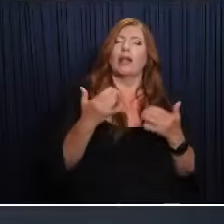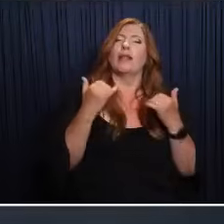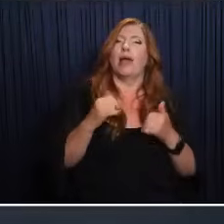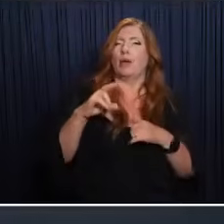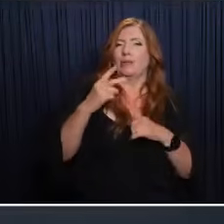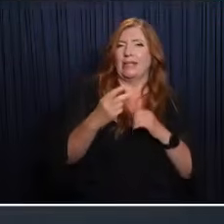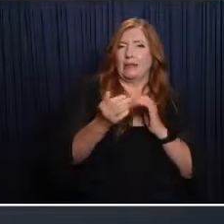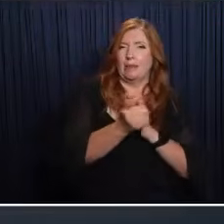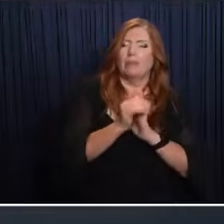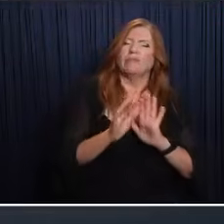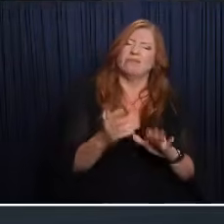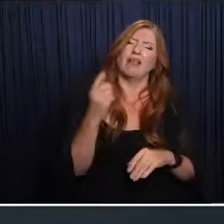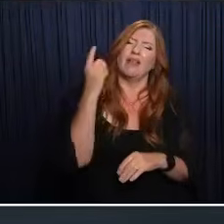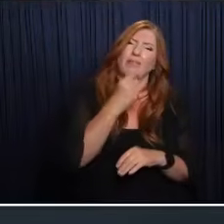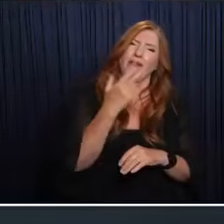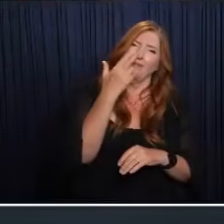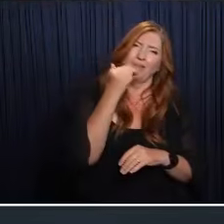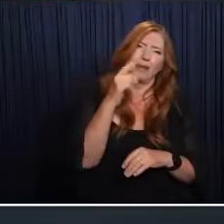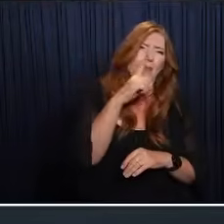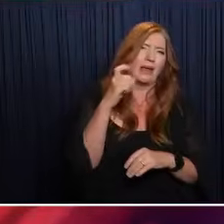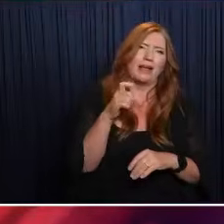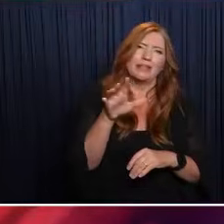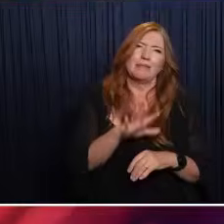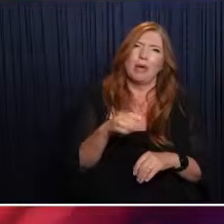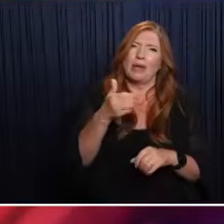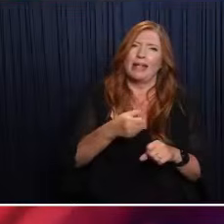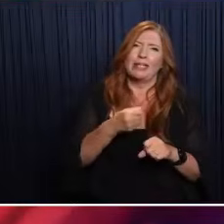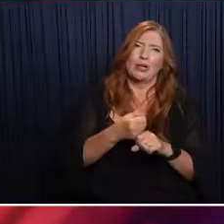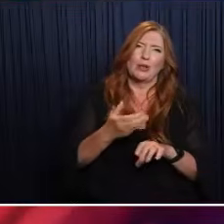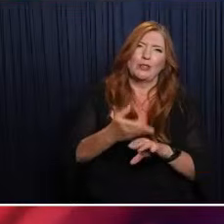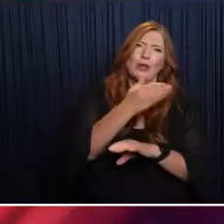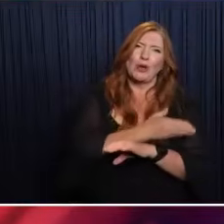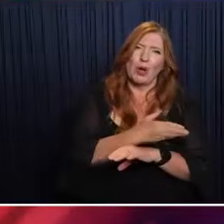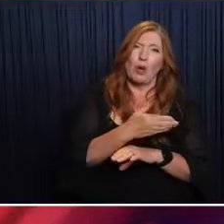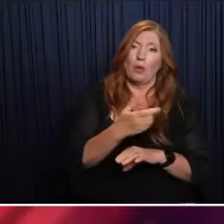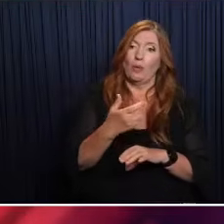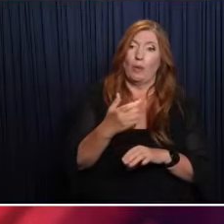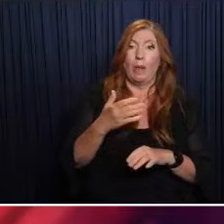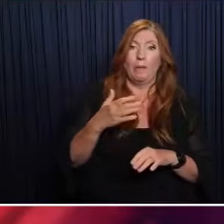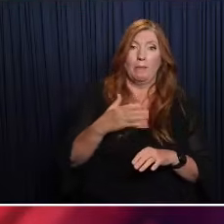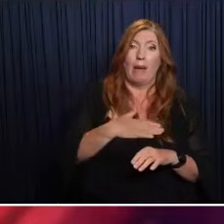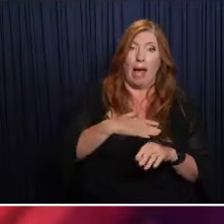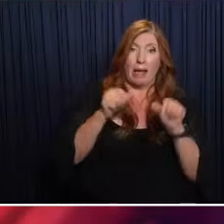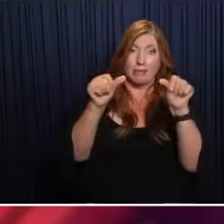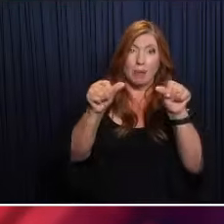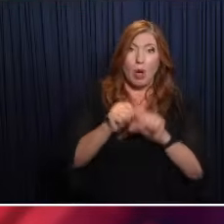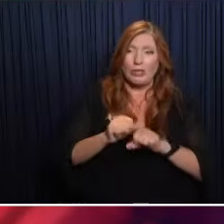IT BASICALLY SAID JAY FEELY IS GOING TO TAKE YOUR GUNS. LET'S DO A MINUTE ON SECOND